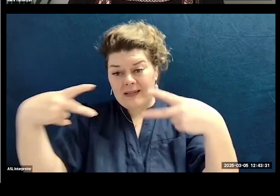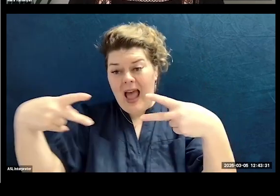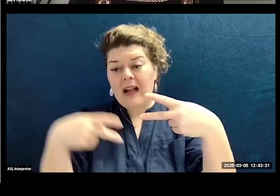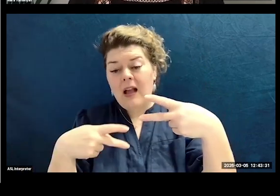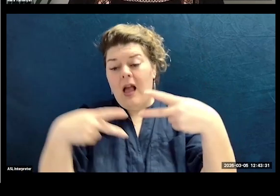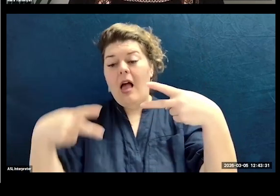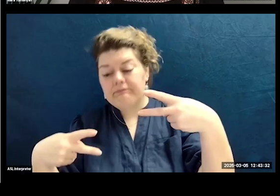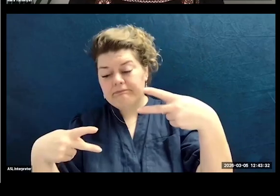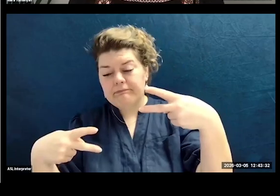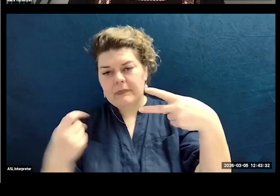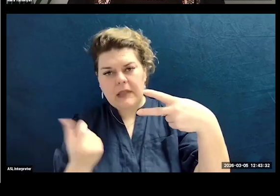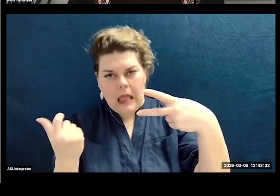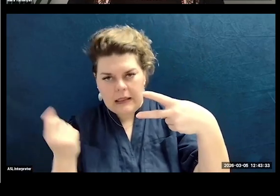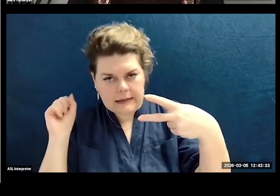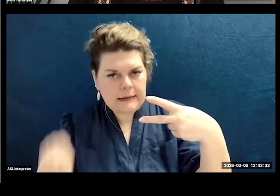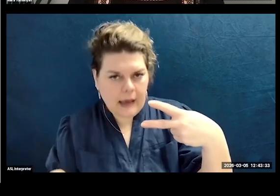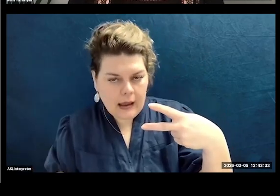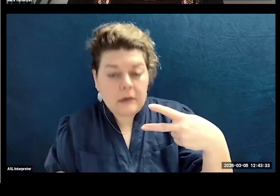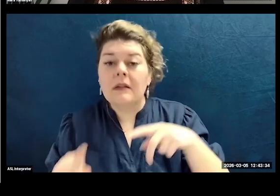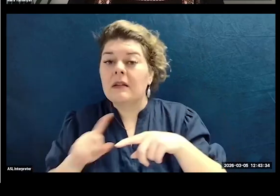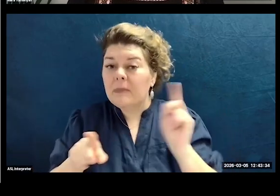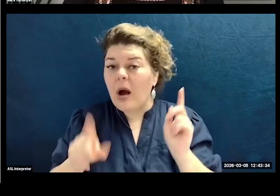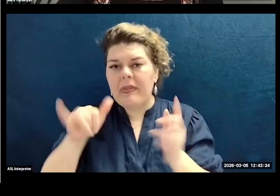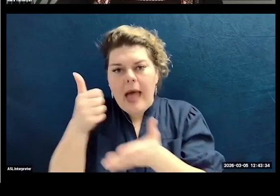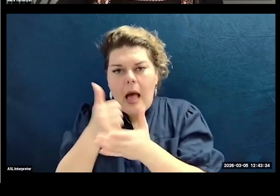and delete these tags, but they help to group tags.